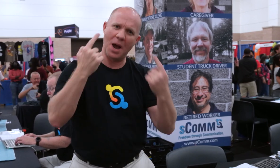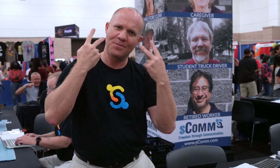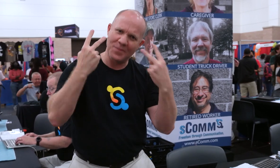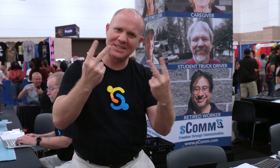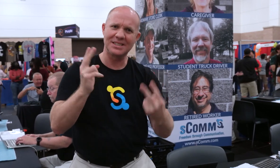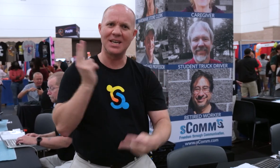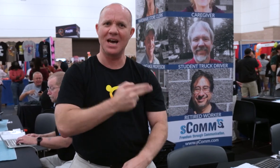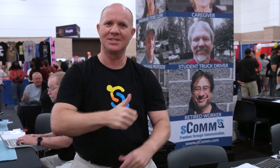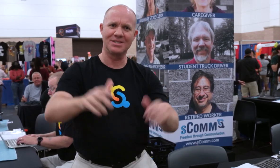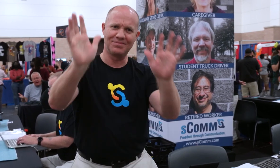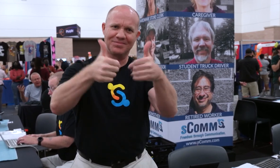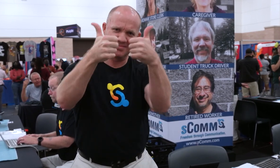Come visit us!